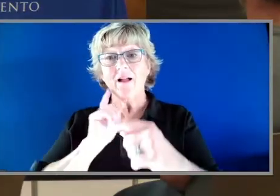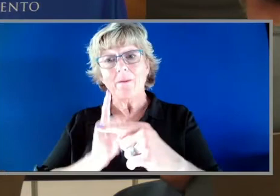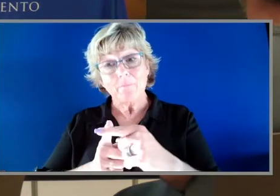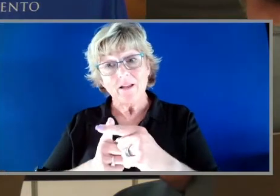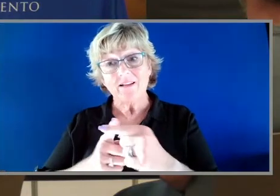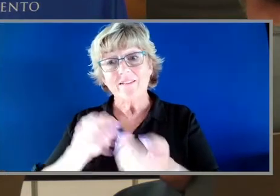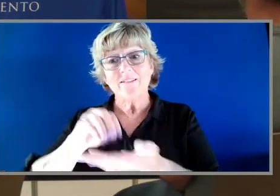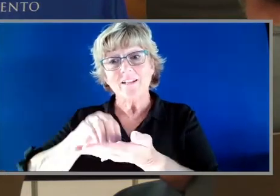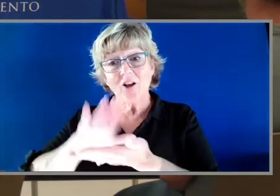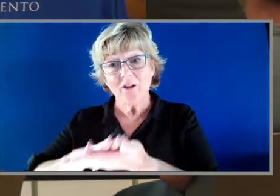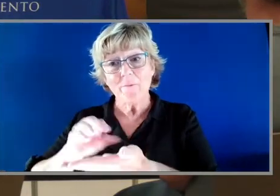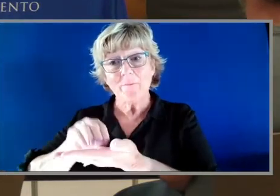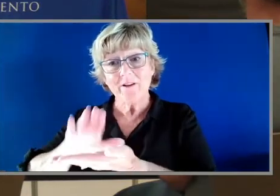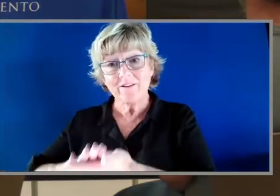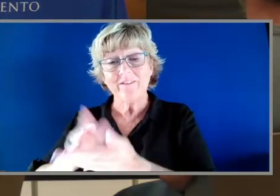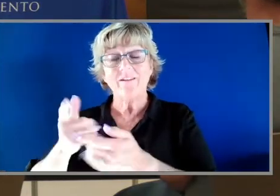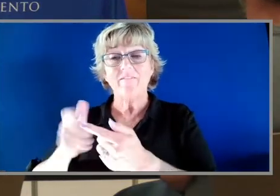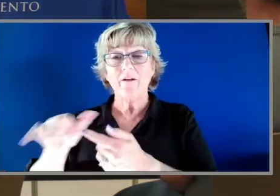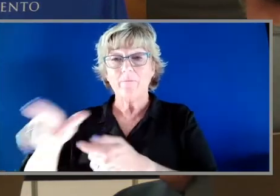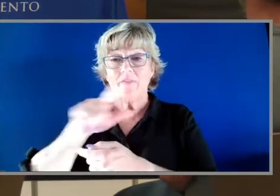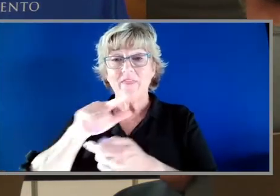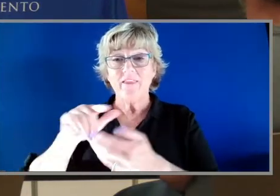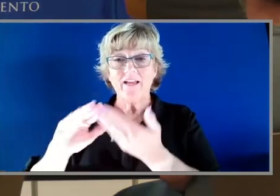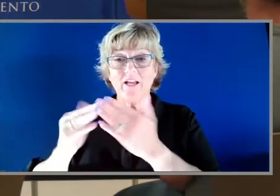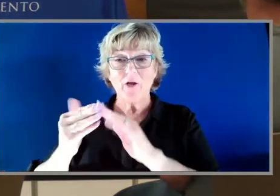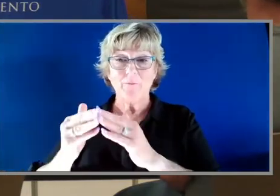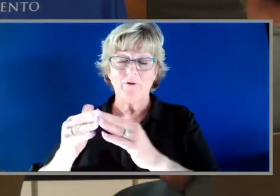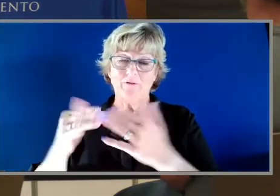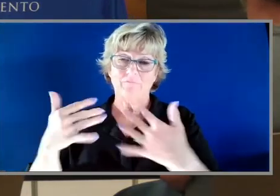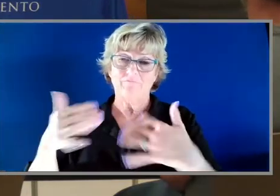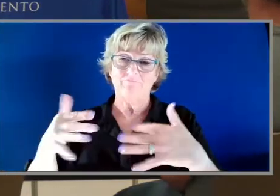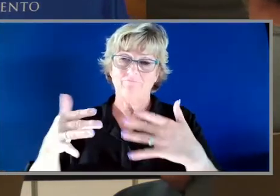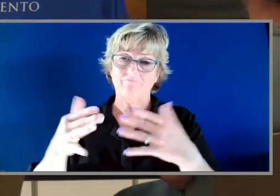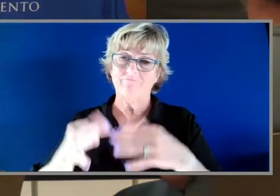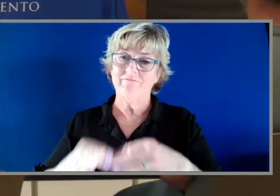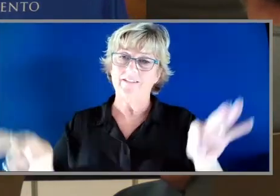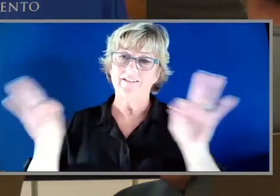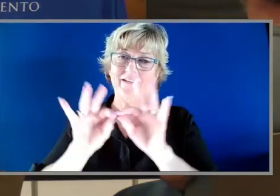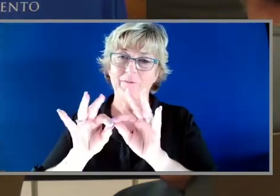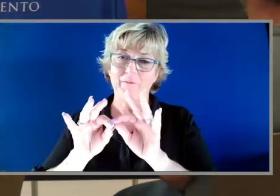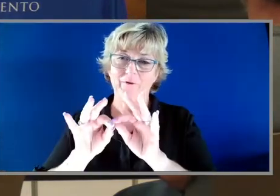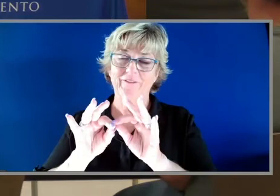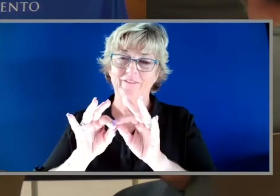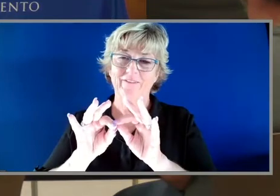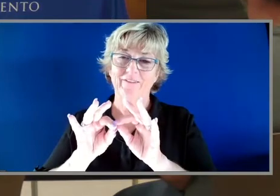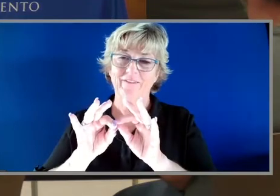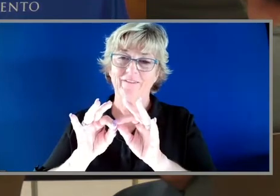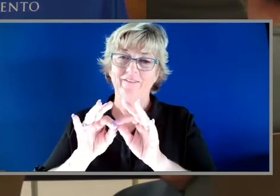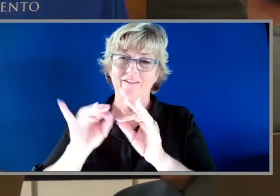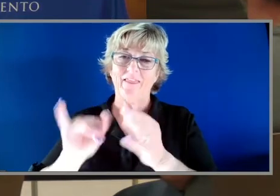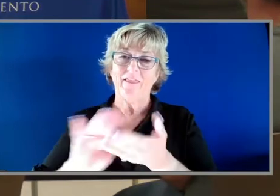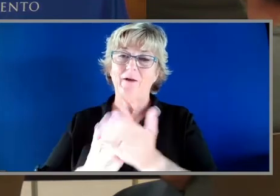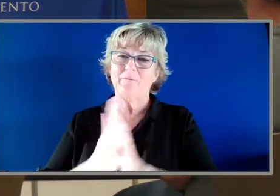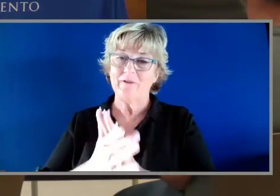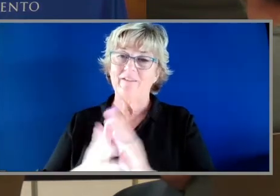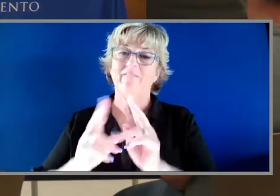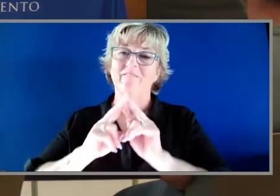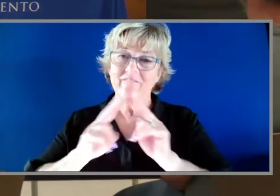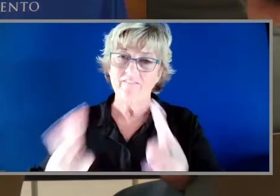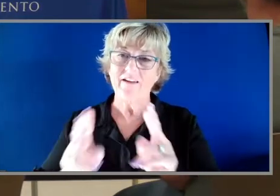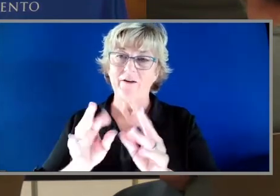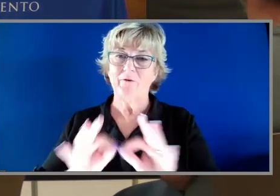Studio: And I think documentation from what the Community presents is having that available would be helps to